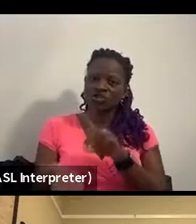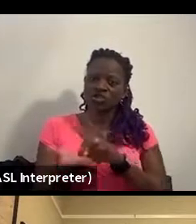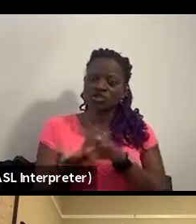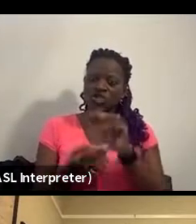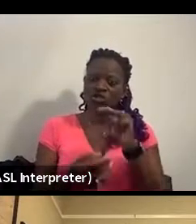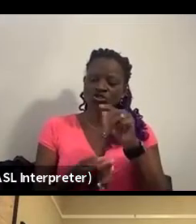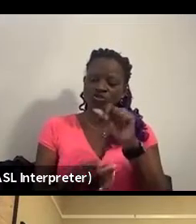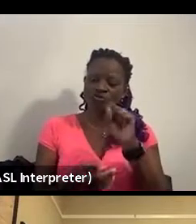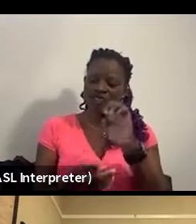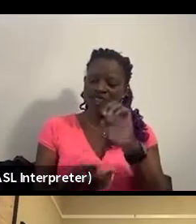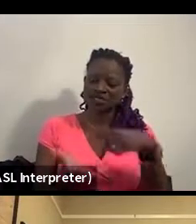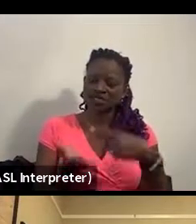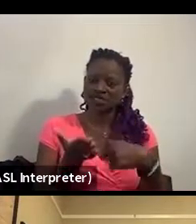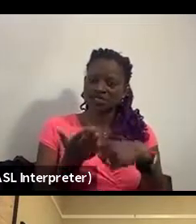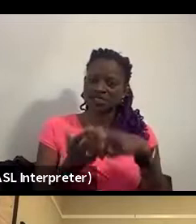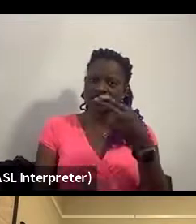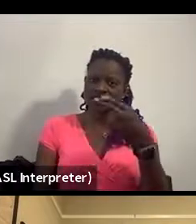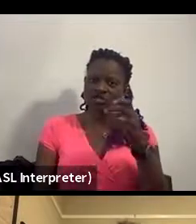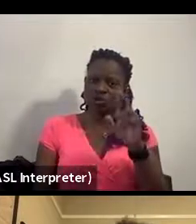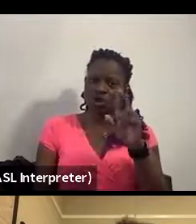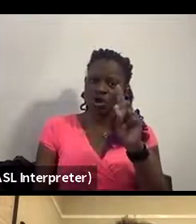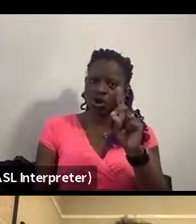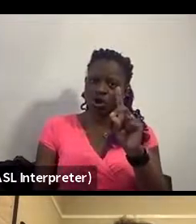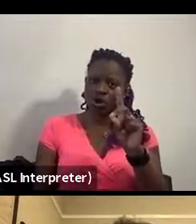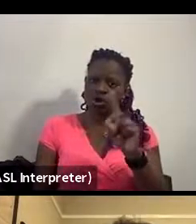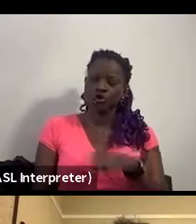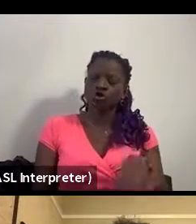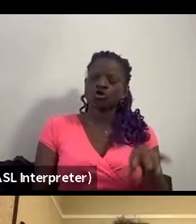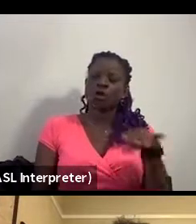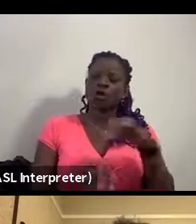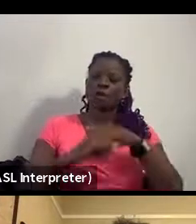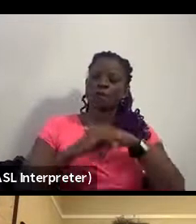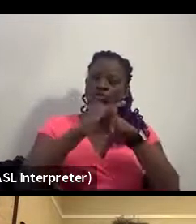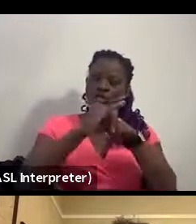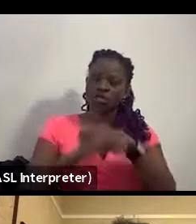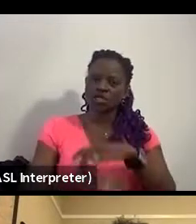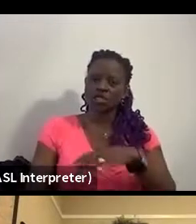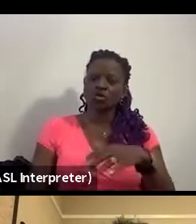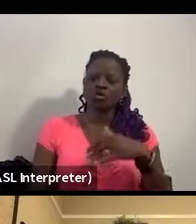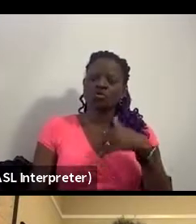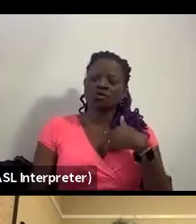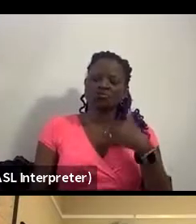And there's been percentages bandied about, 75 to 80 percent of the population